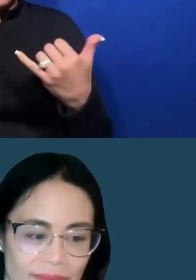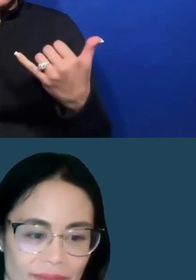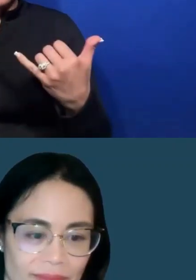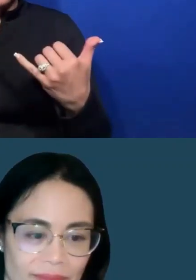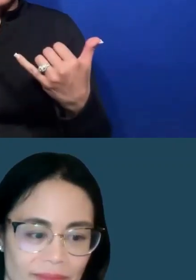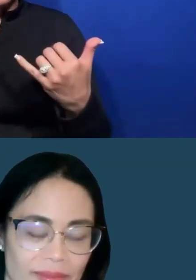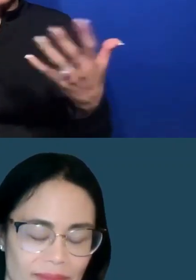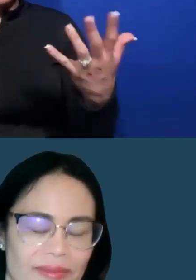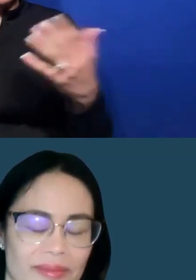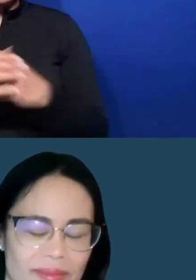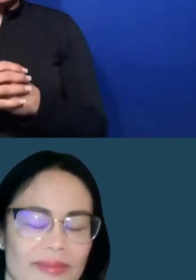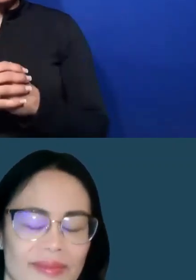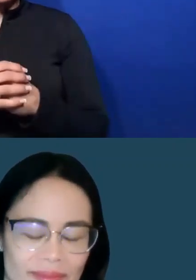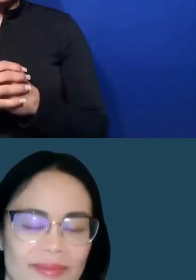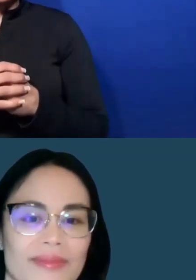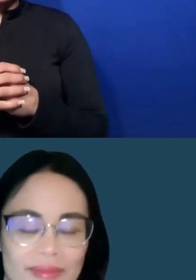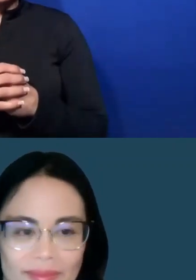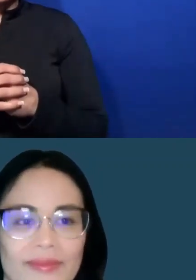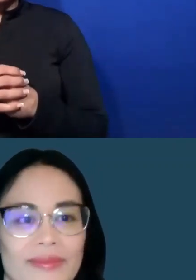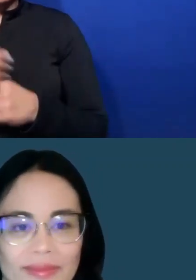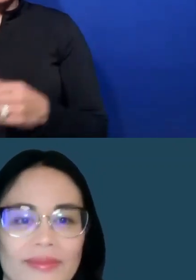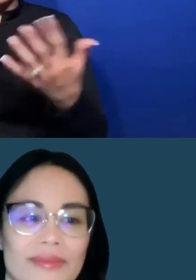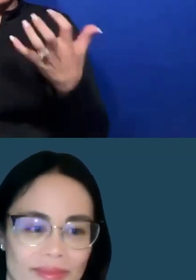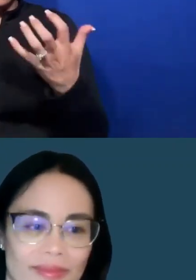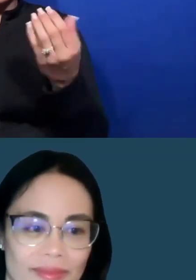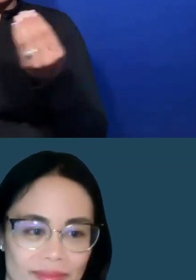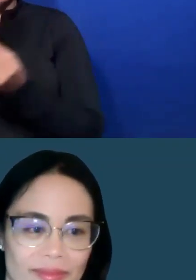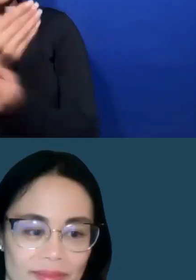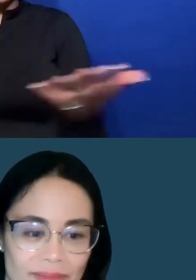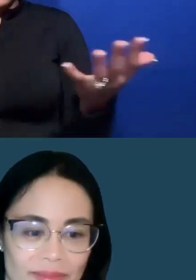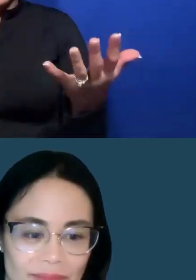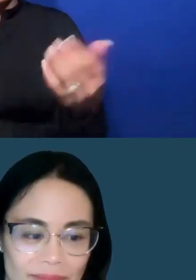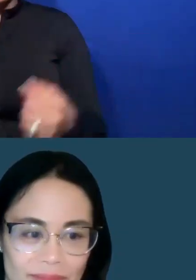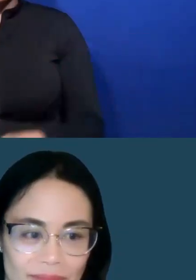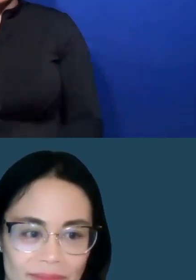I want to I want to let you guys know that you guys are calling on in part in the,